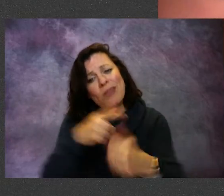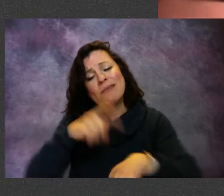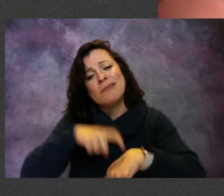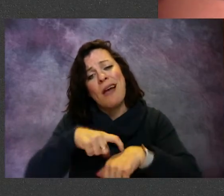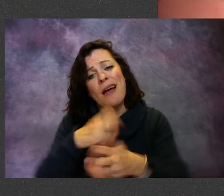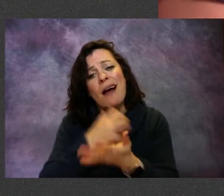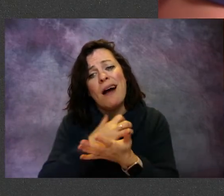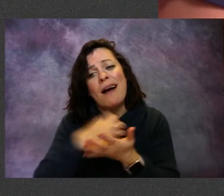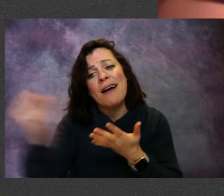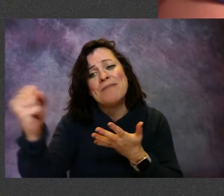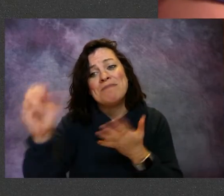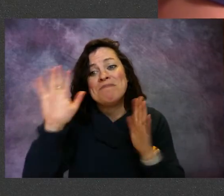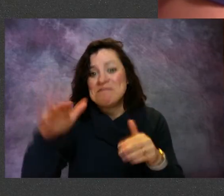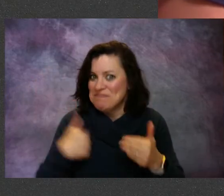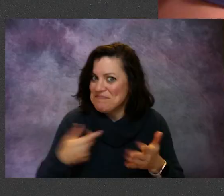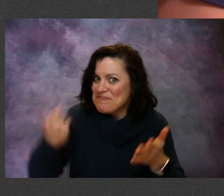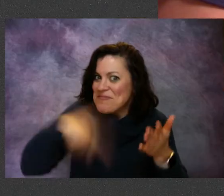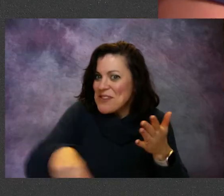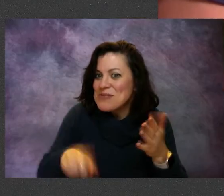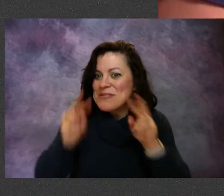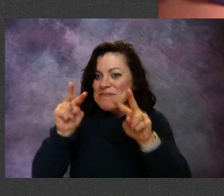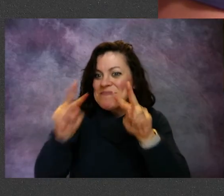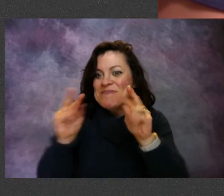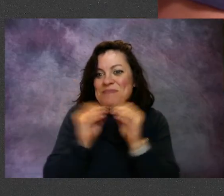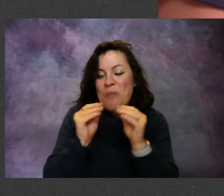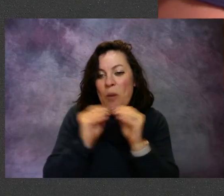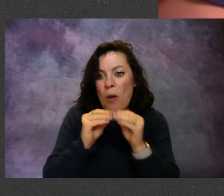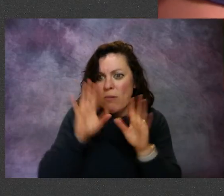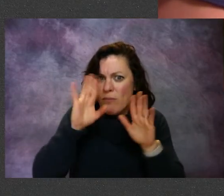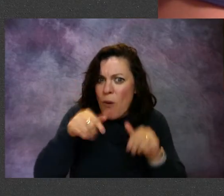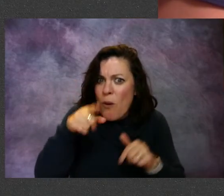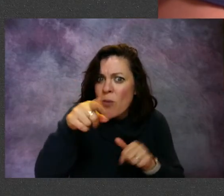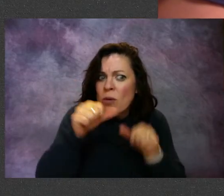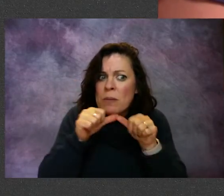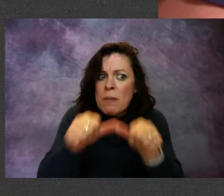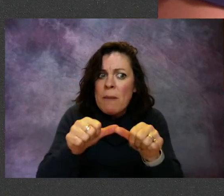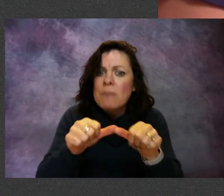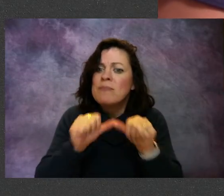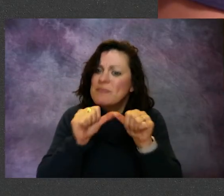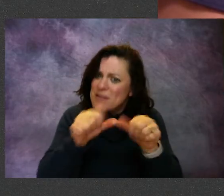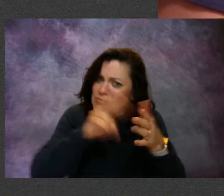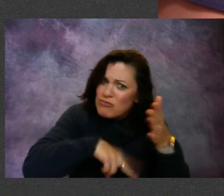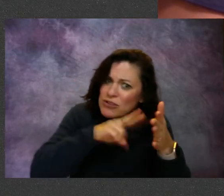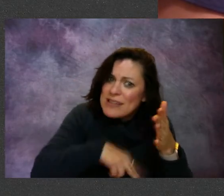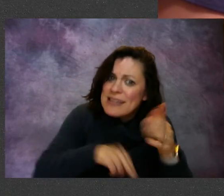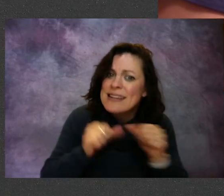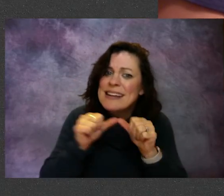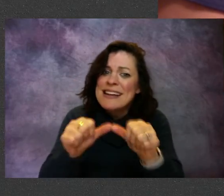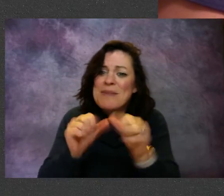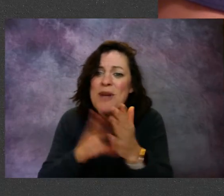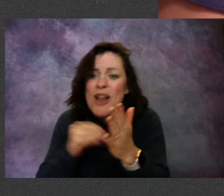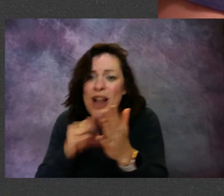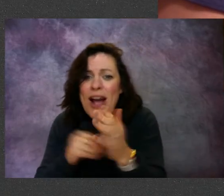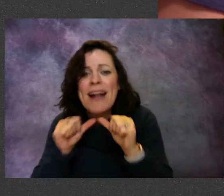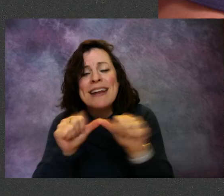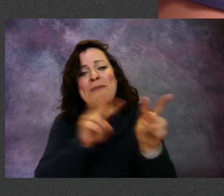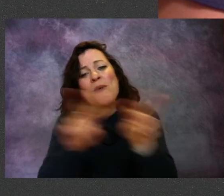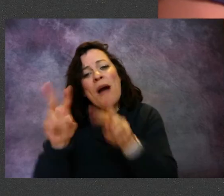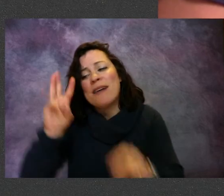so until the next time I see you, I hope that you remember to keep reading, keep learning and keep watching WQLN Homeroom,